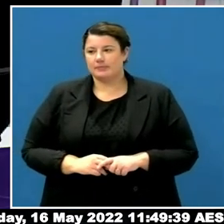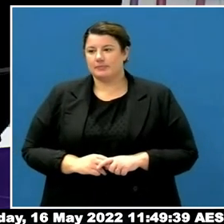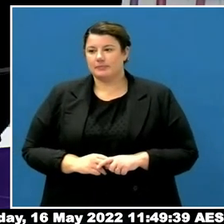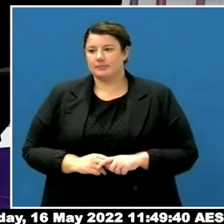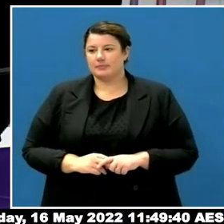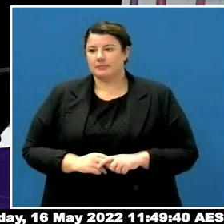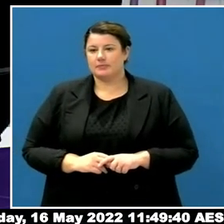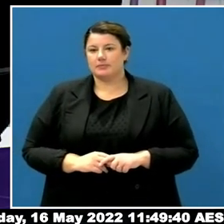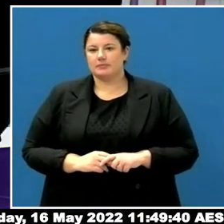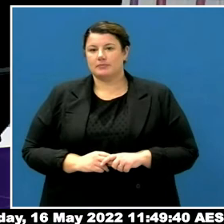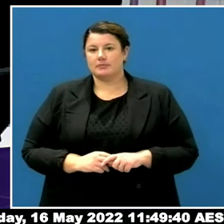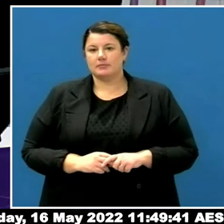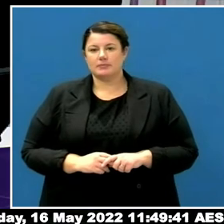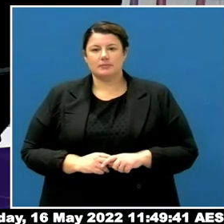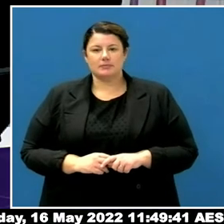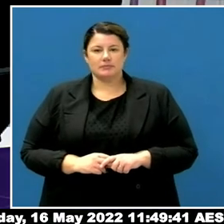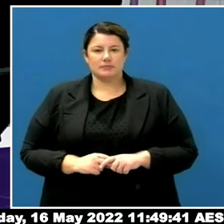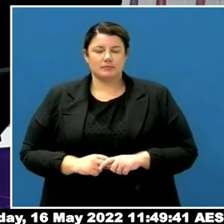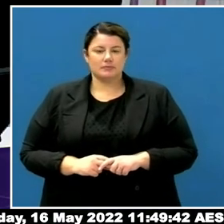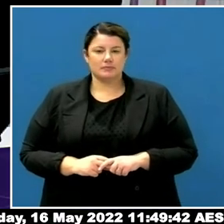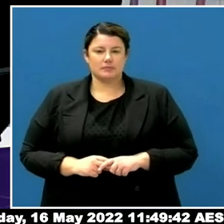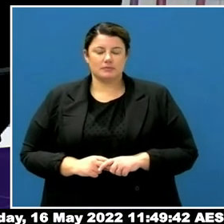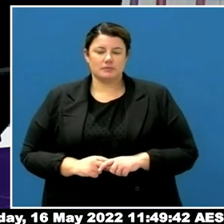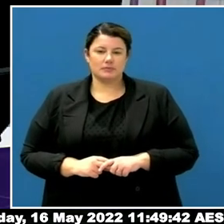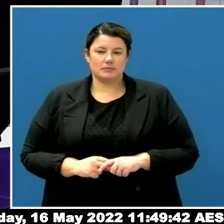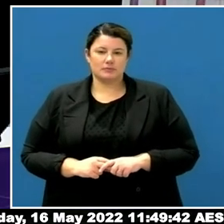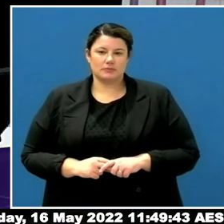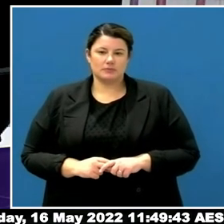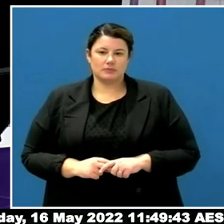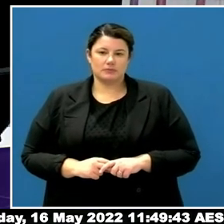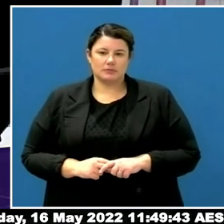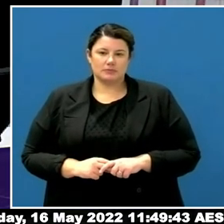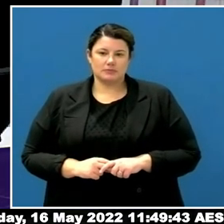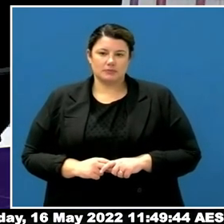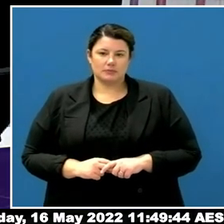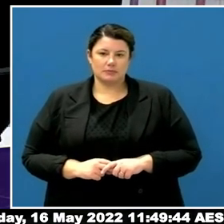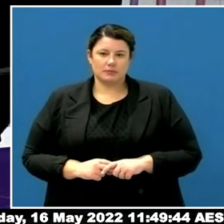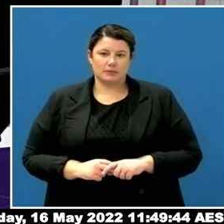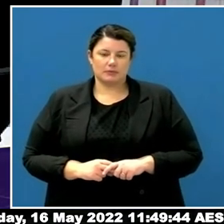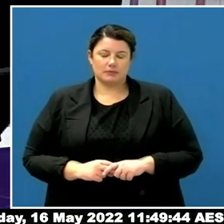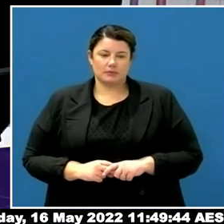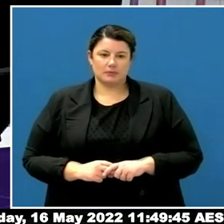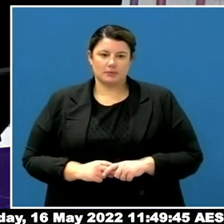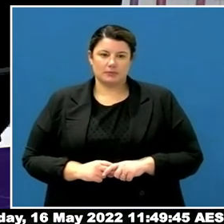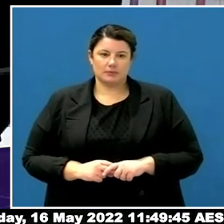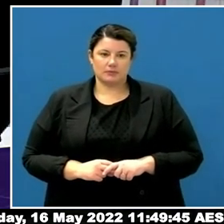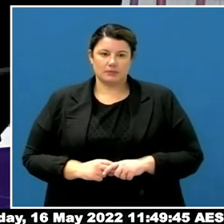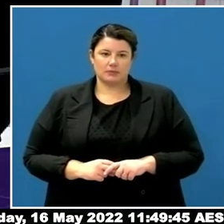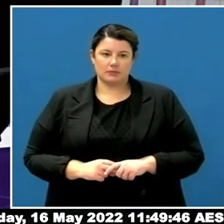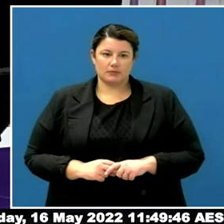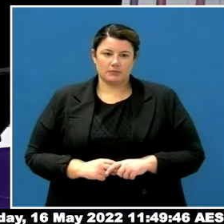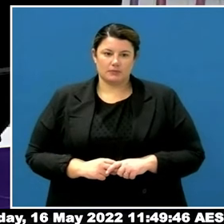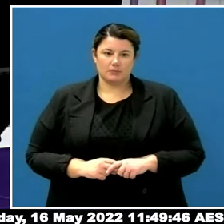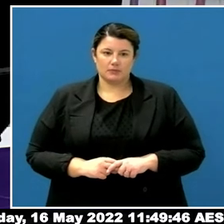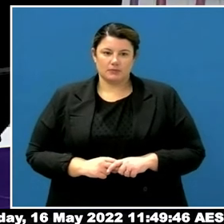Was there any explanation that you can think of as to why you were given a quotation that